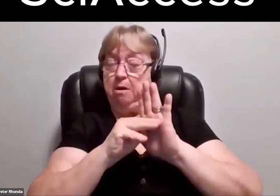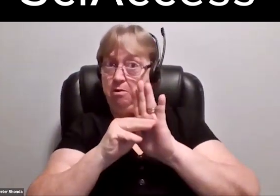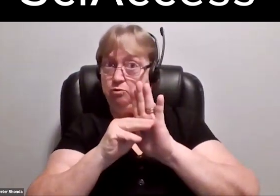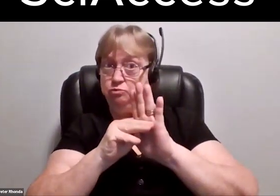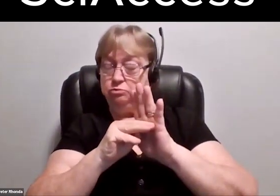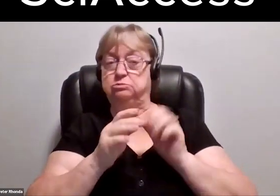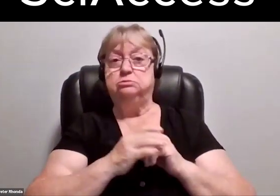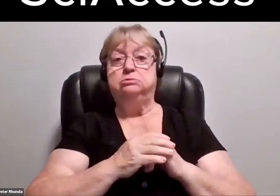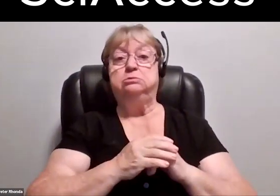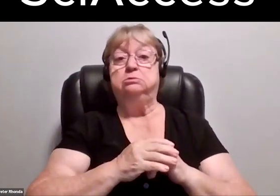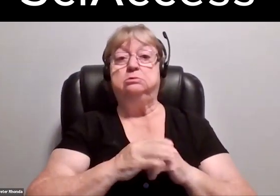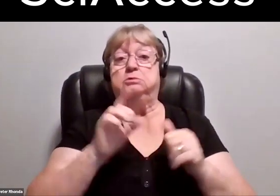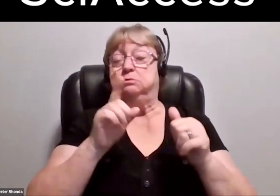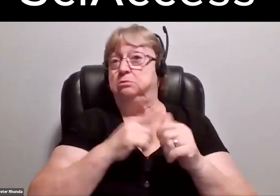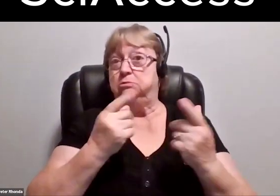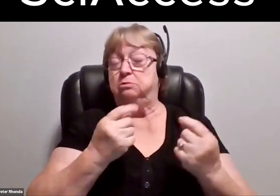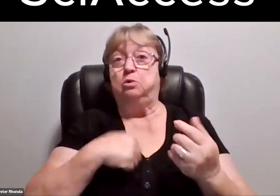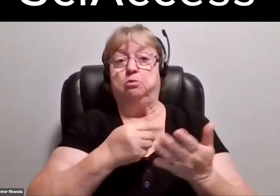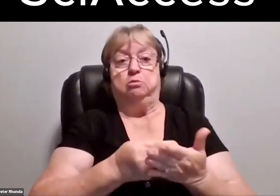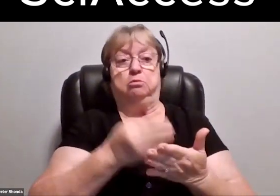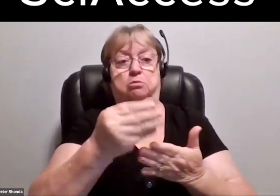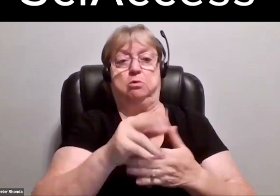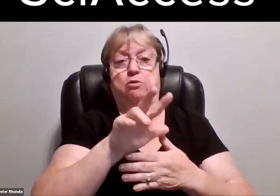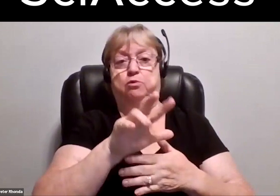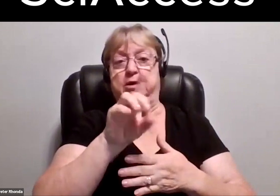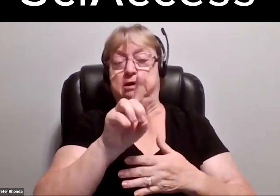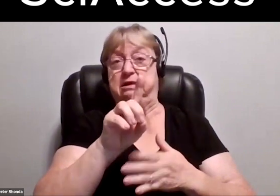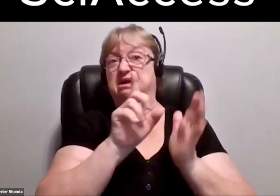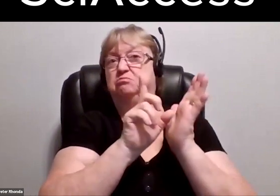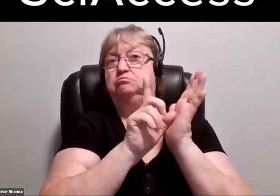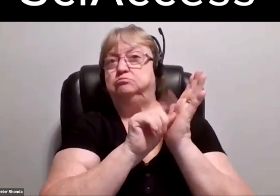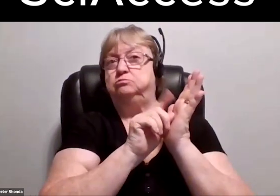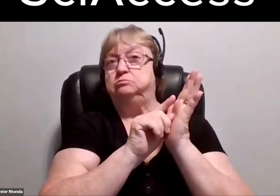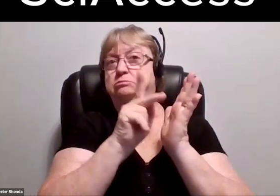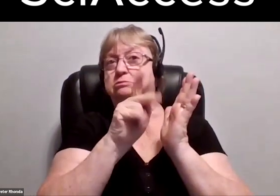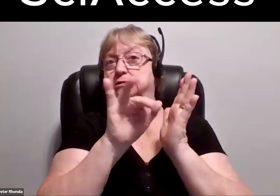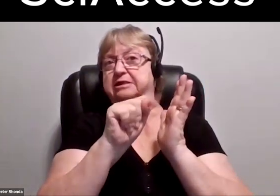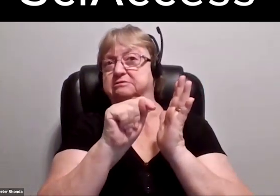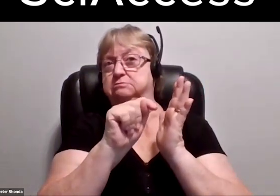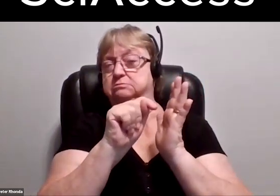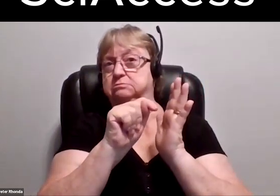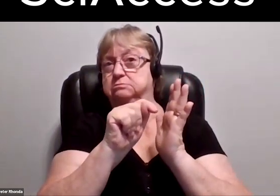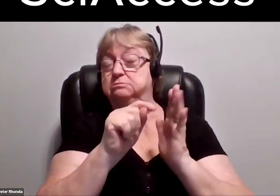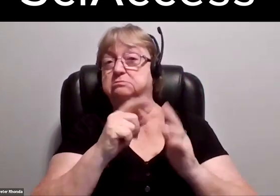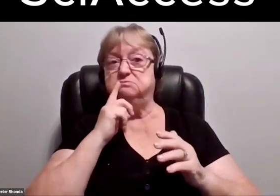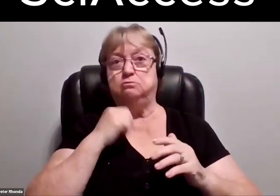is we purchase a 3D printer kit, and we had to develop this from scratch to figure out